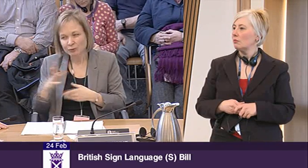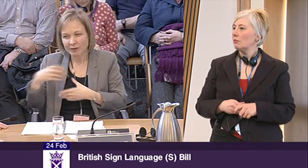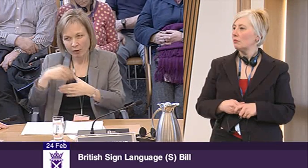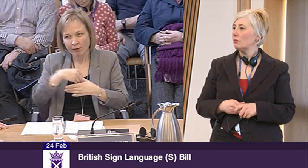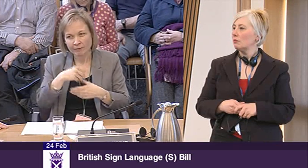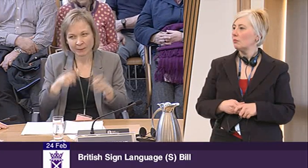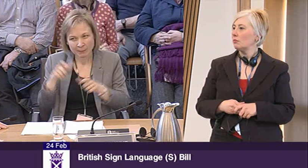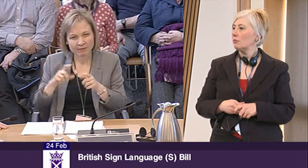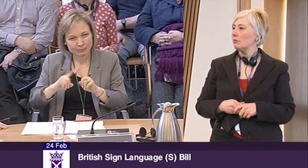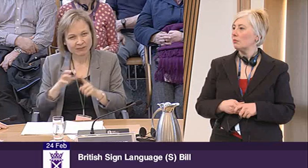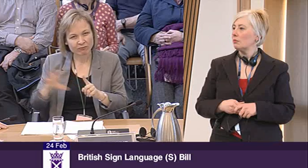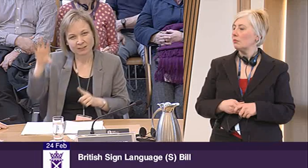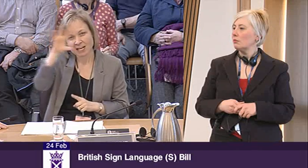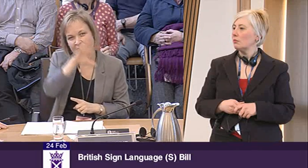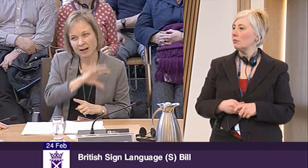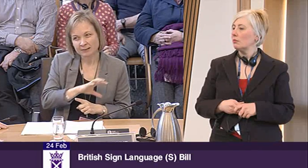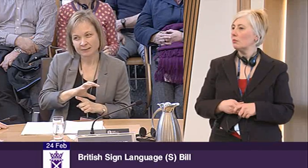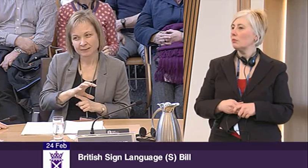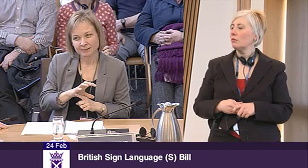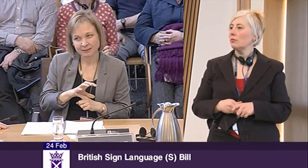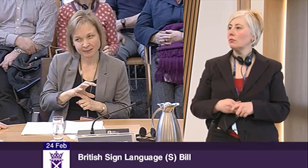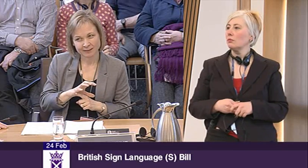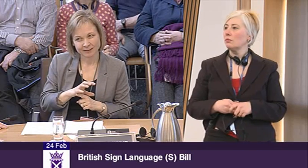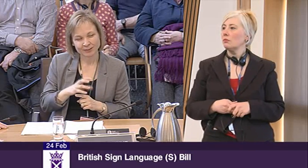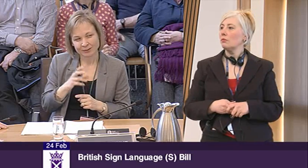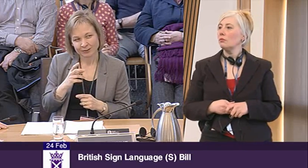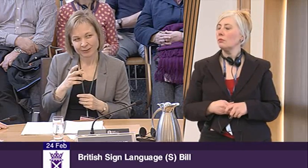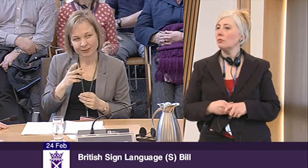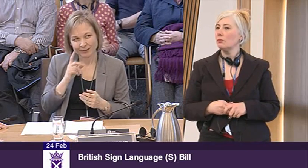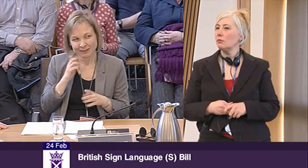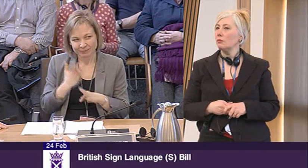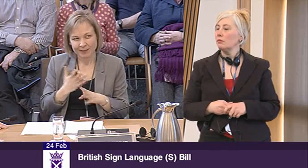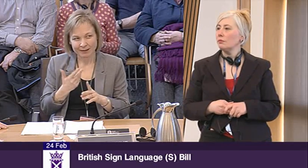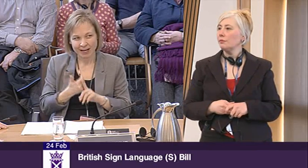needs and services. The advisory group should include people from the regions who can express